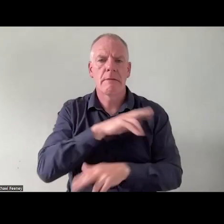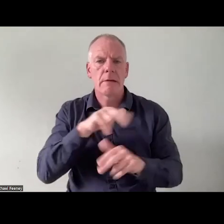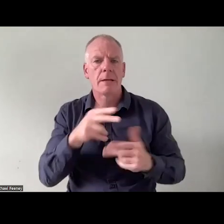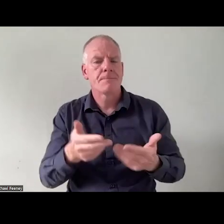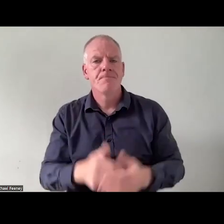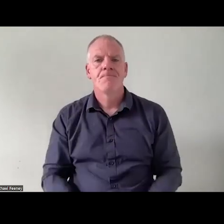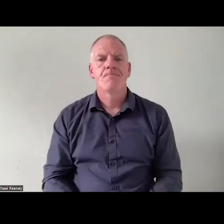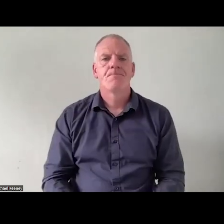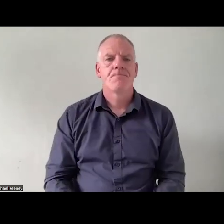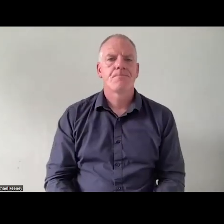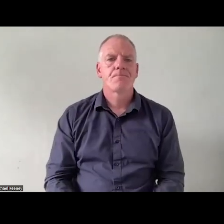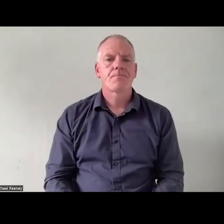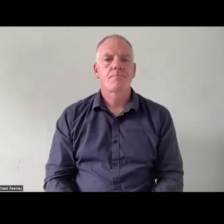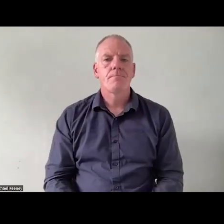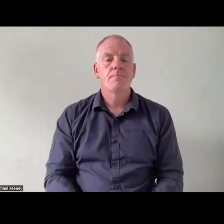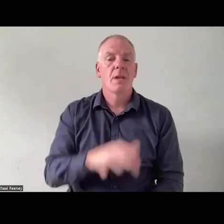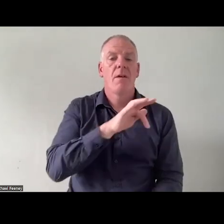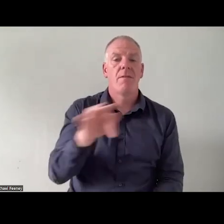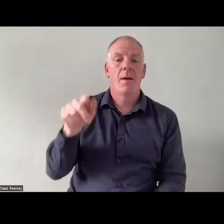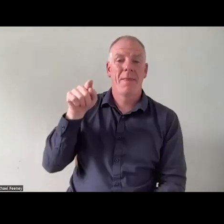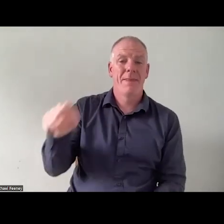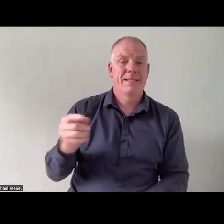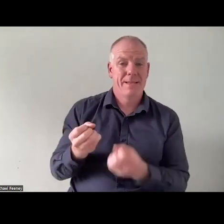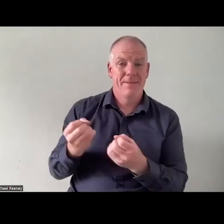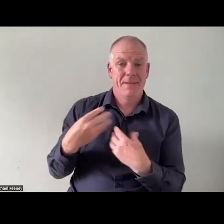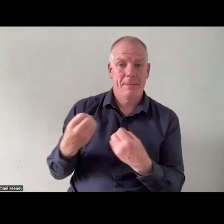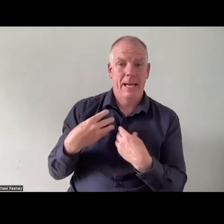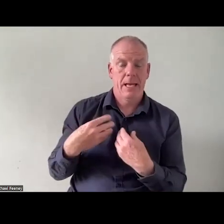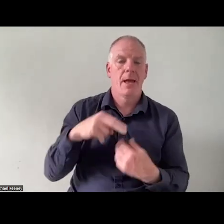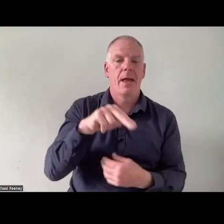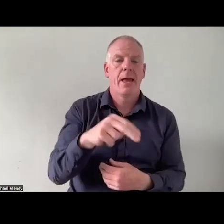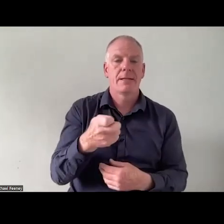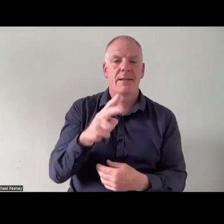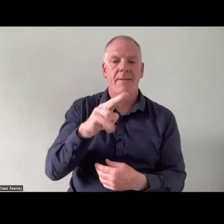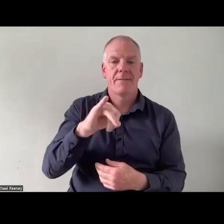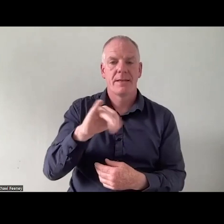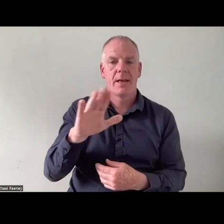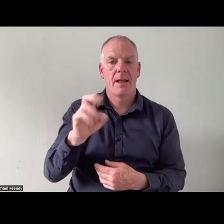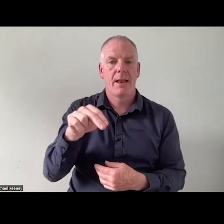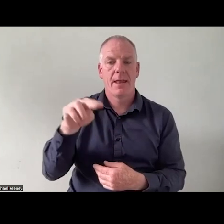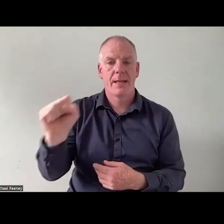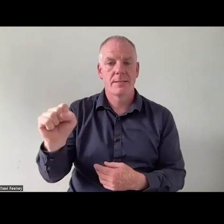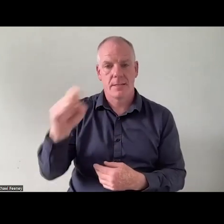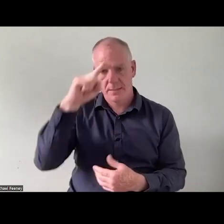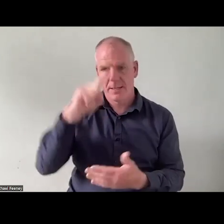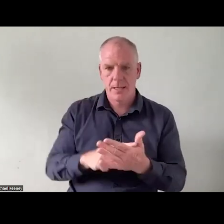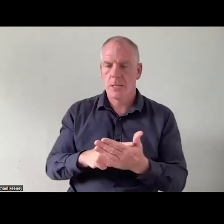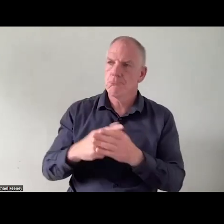So, based on that feedback, NaviLens then decided to approach transportation.